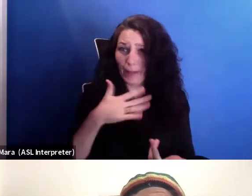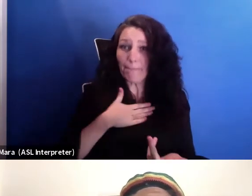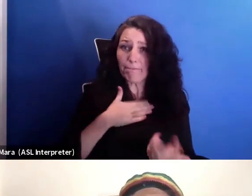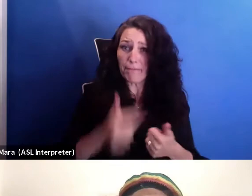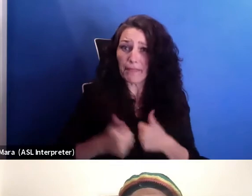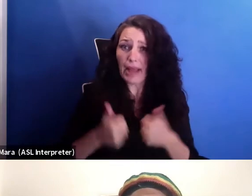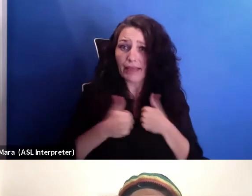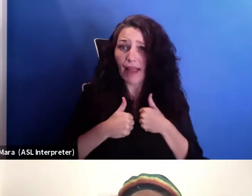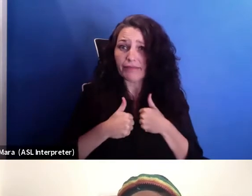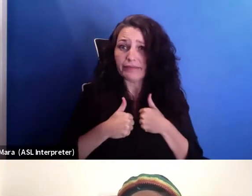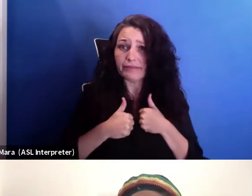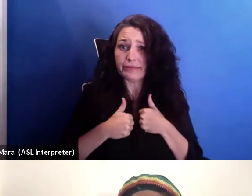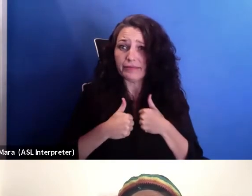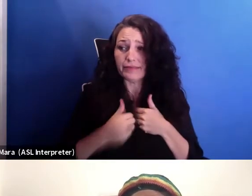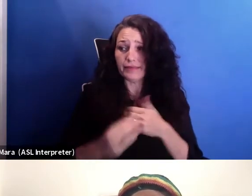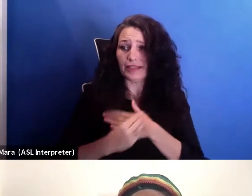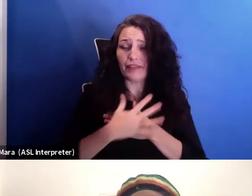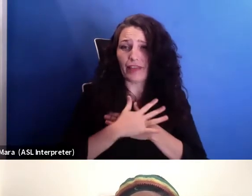aren't just effected, we're in danger.